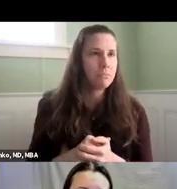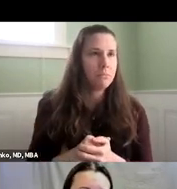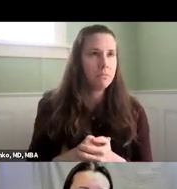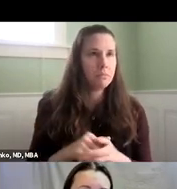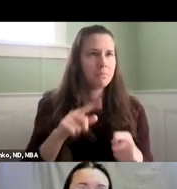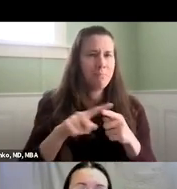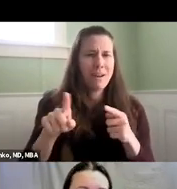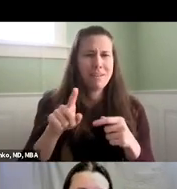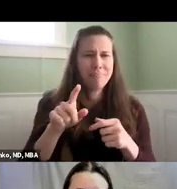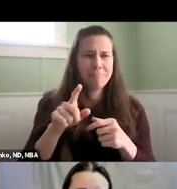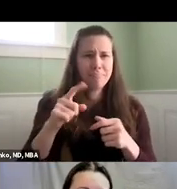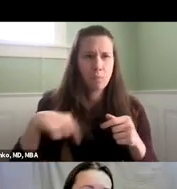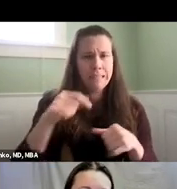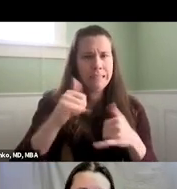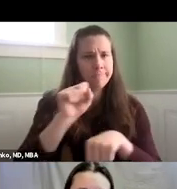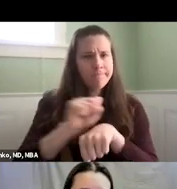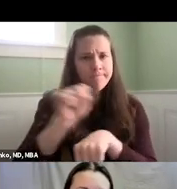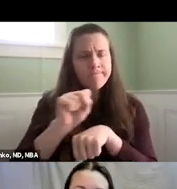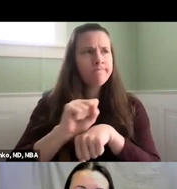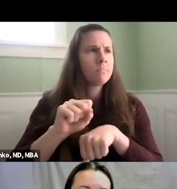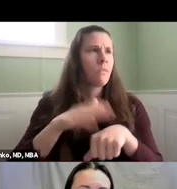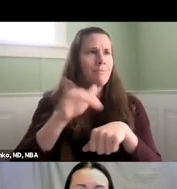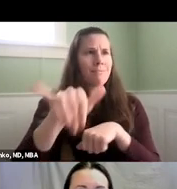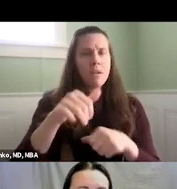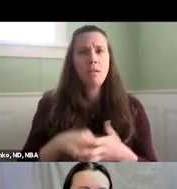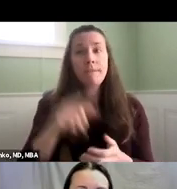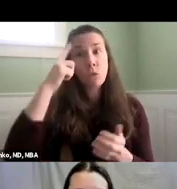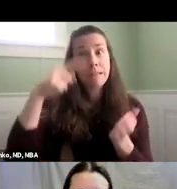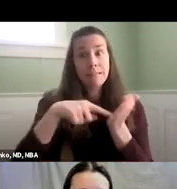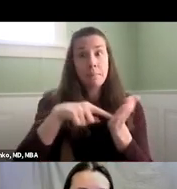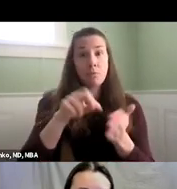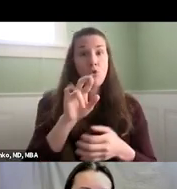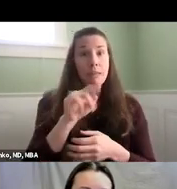standards are just one example that do not include education on deafness and disability.